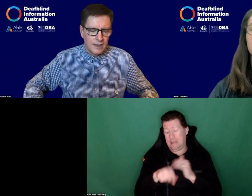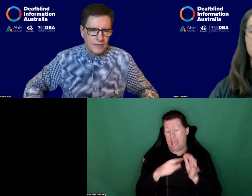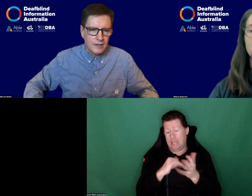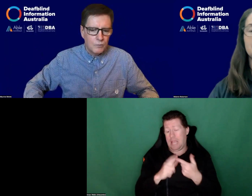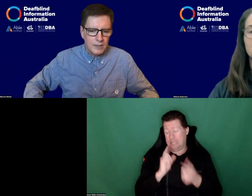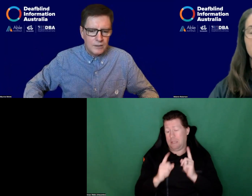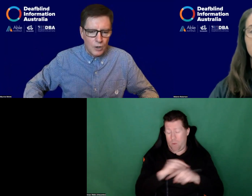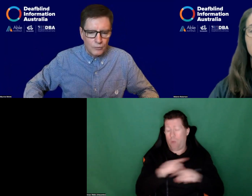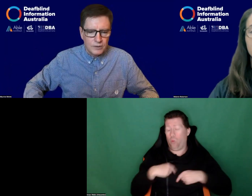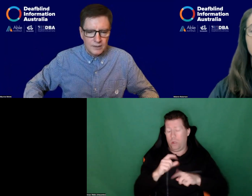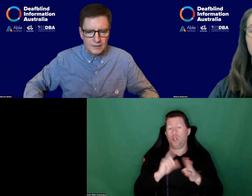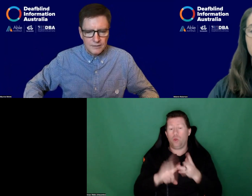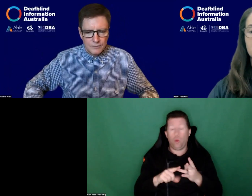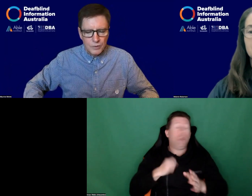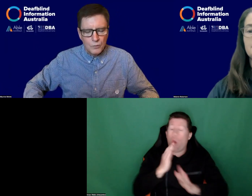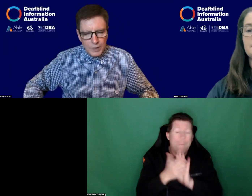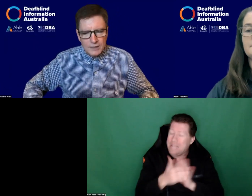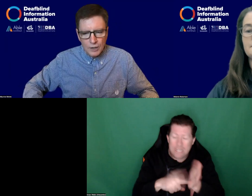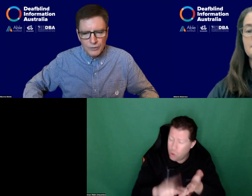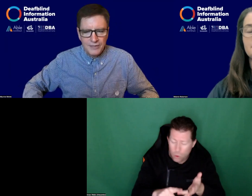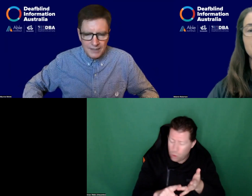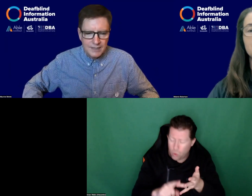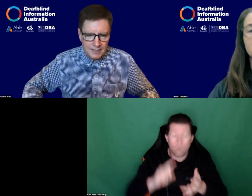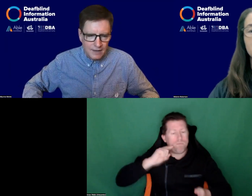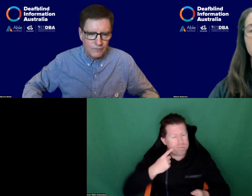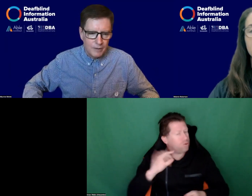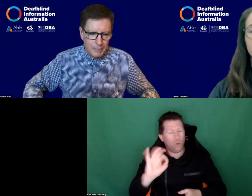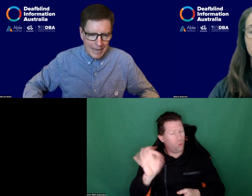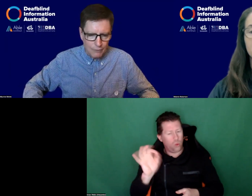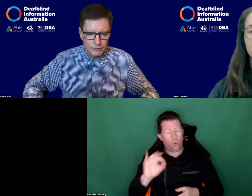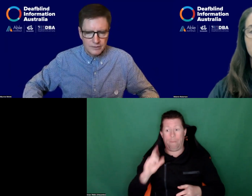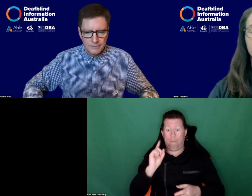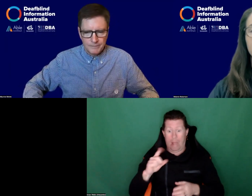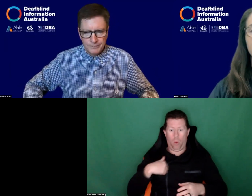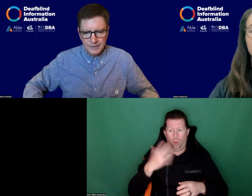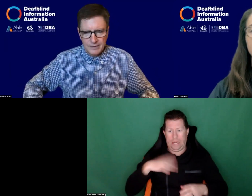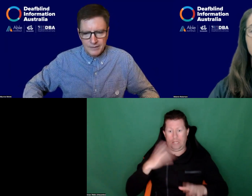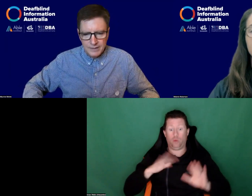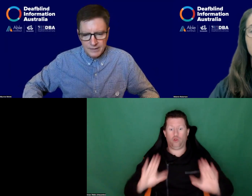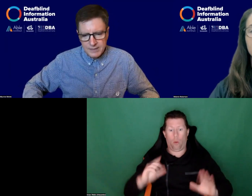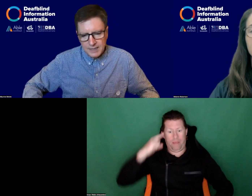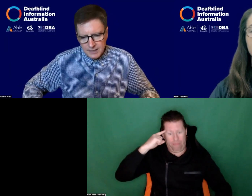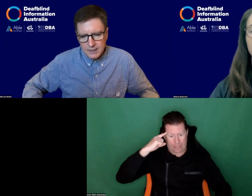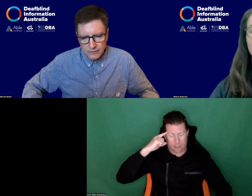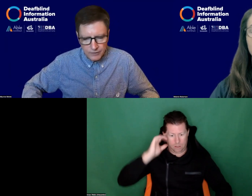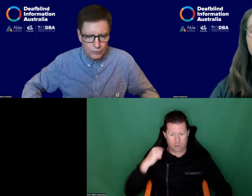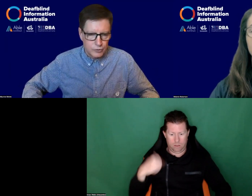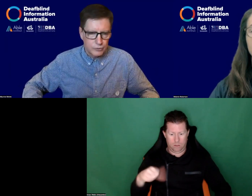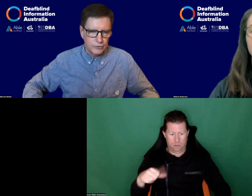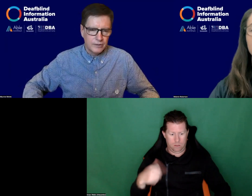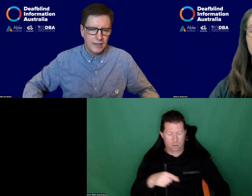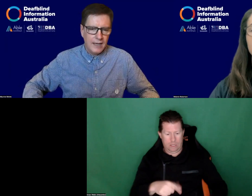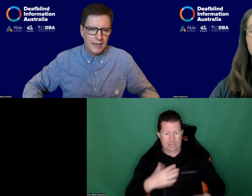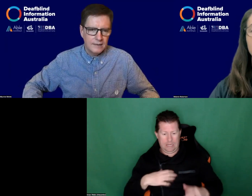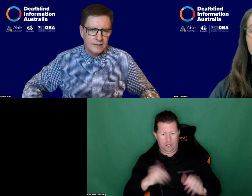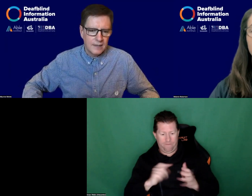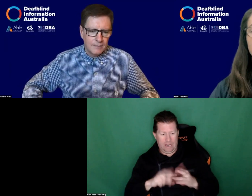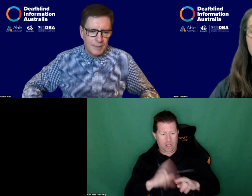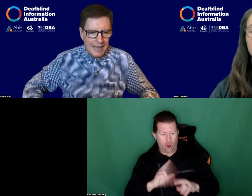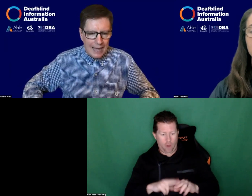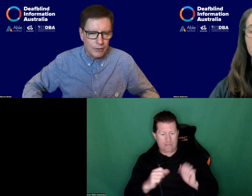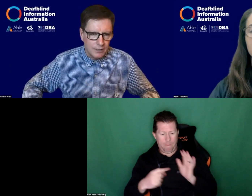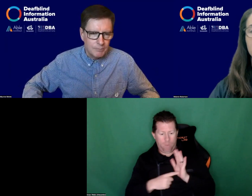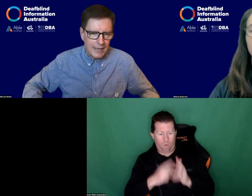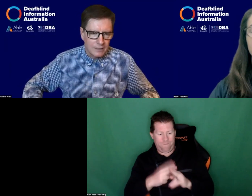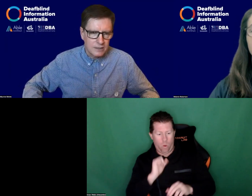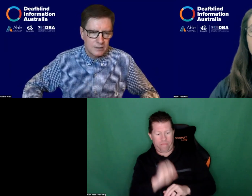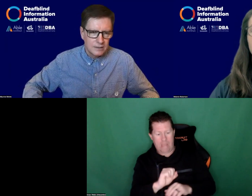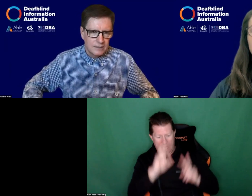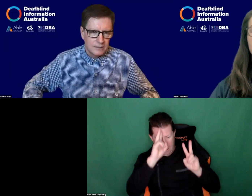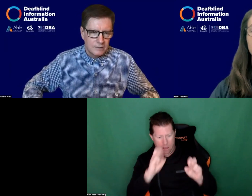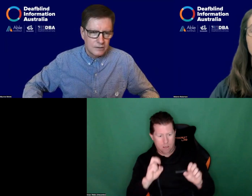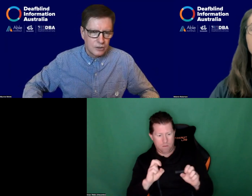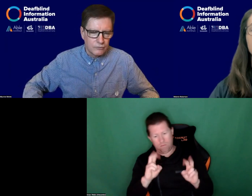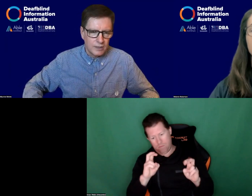I think we don't think enough about this idea of closure and how it impacts children and